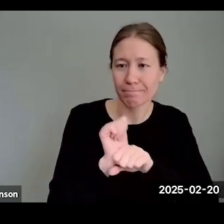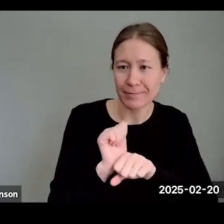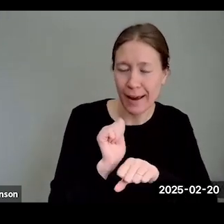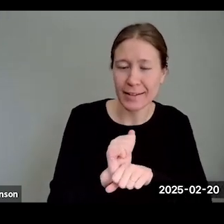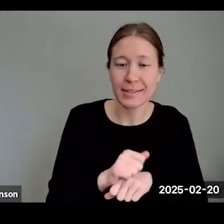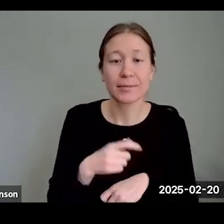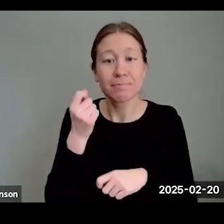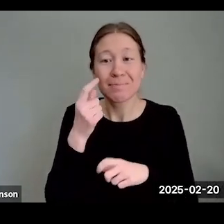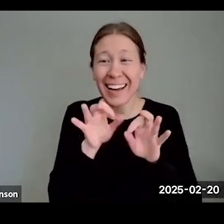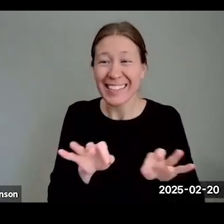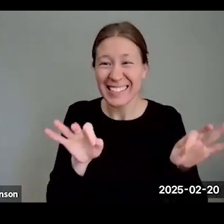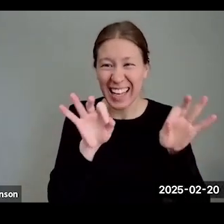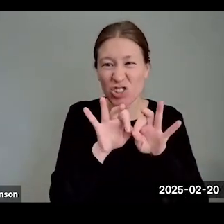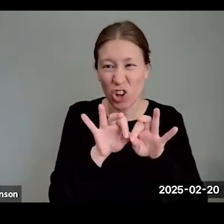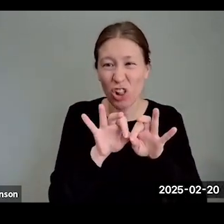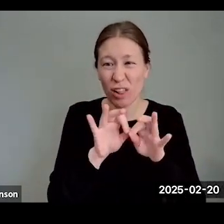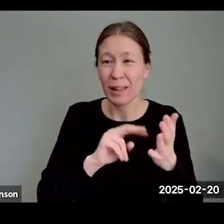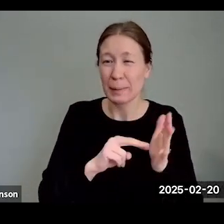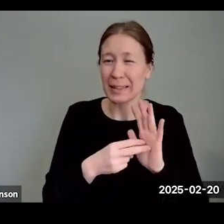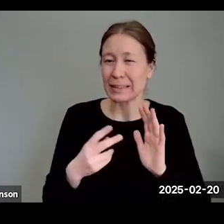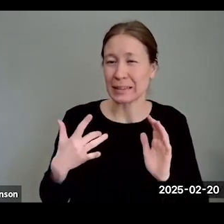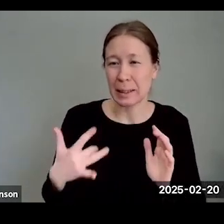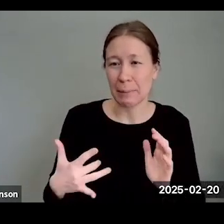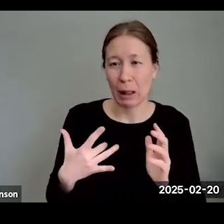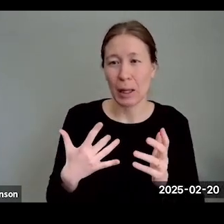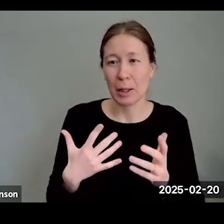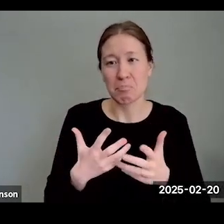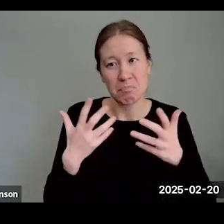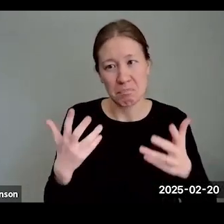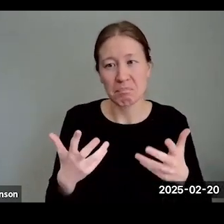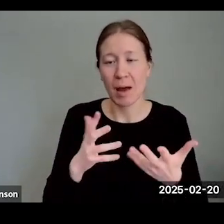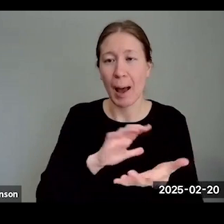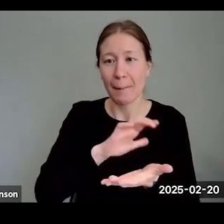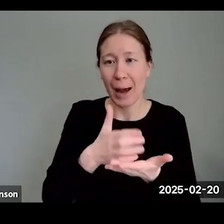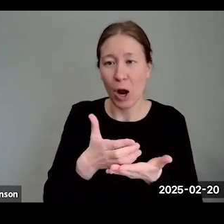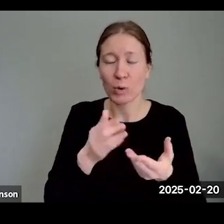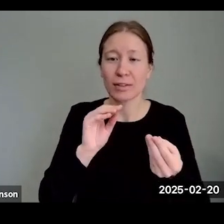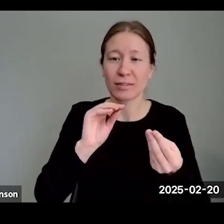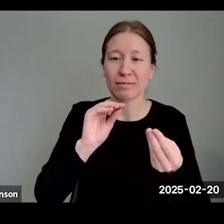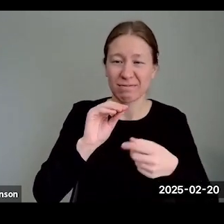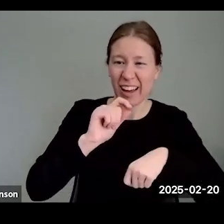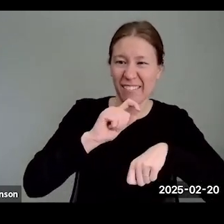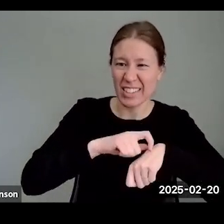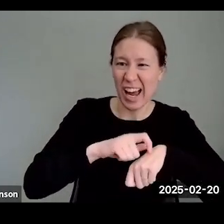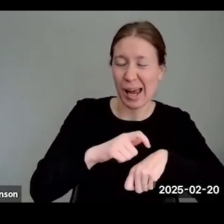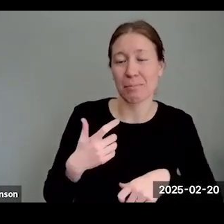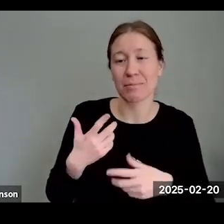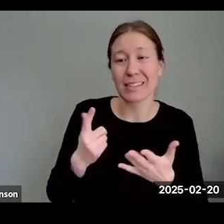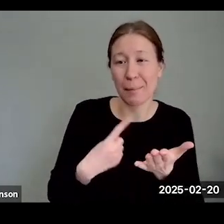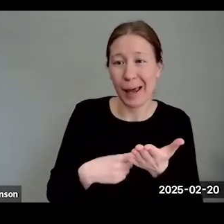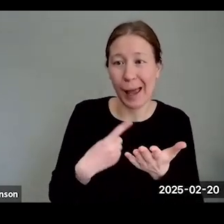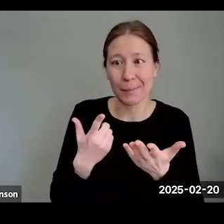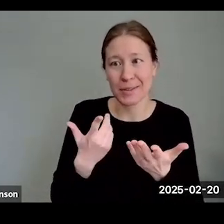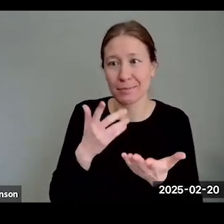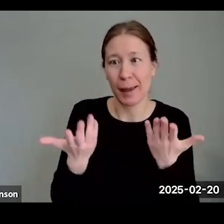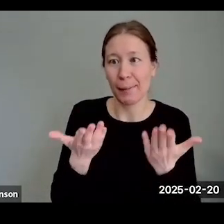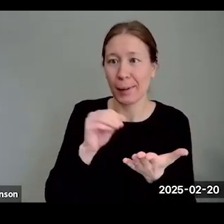it's typically a significant percent of time, sometimes listed as 20% or more, spent on a given task.